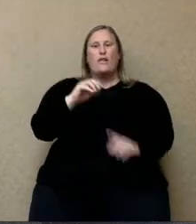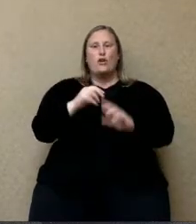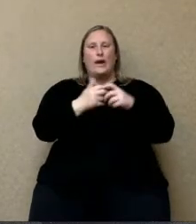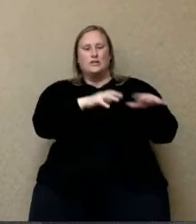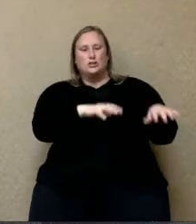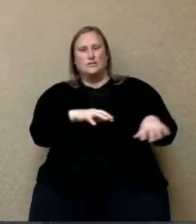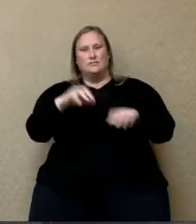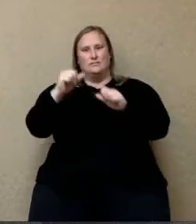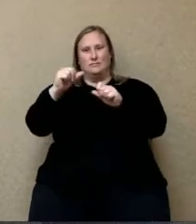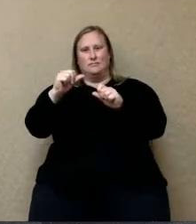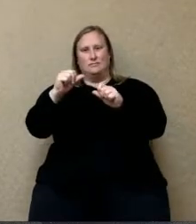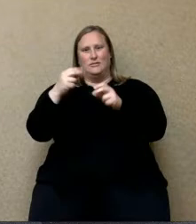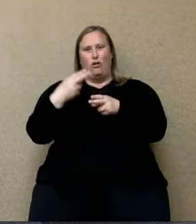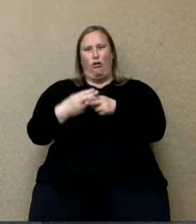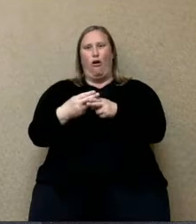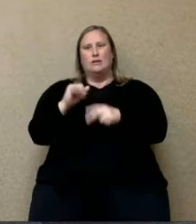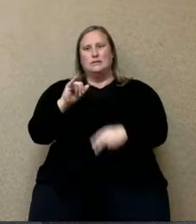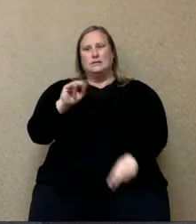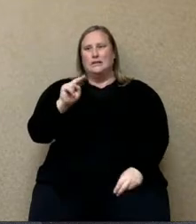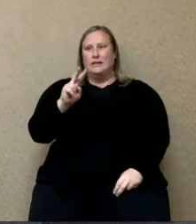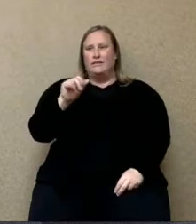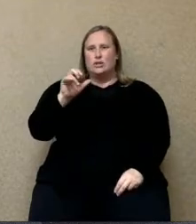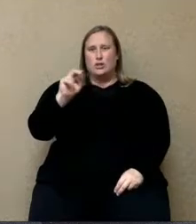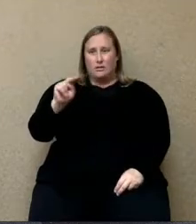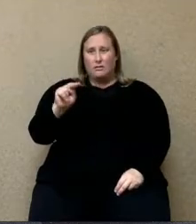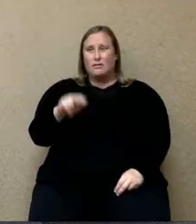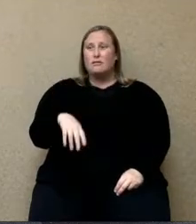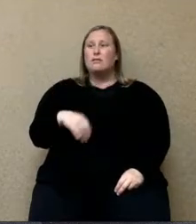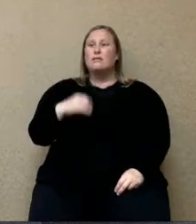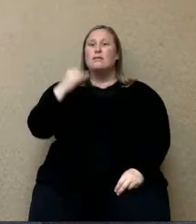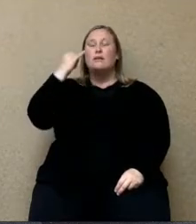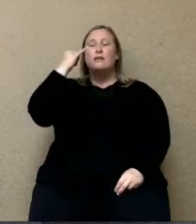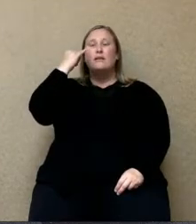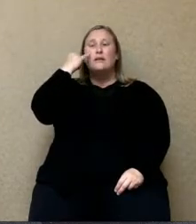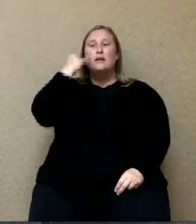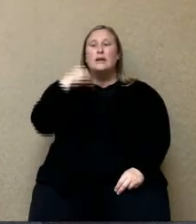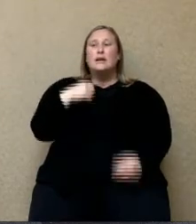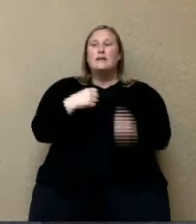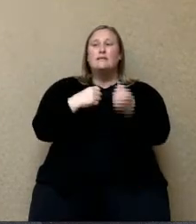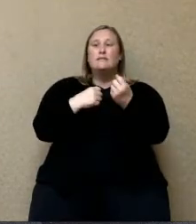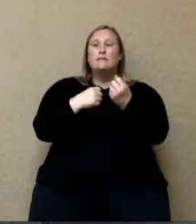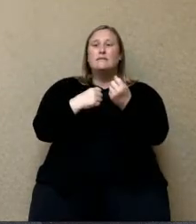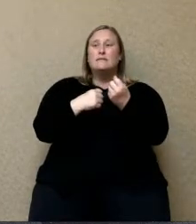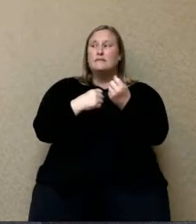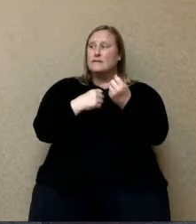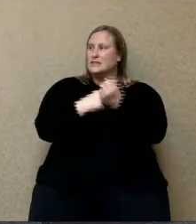called Envision. So, if you're supporting in the adult care world,